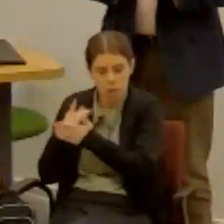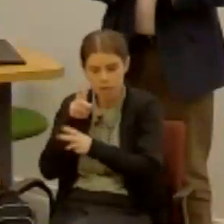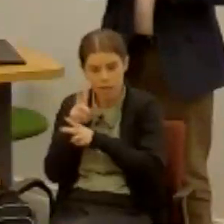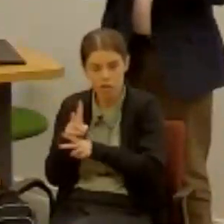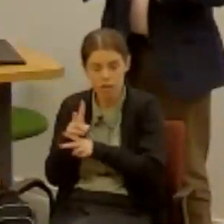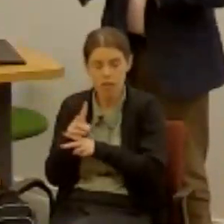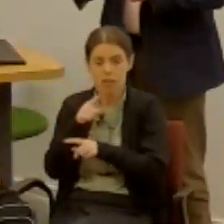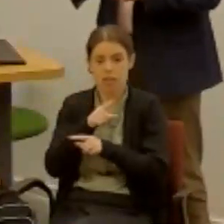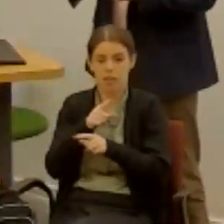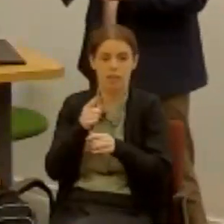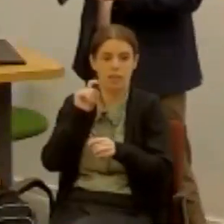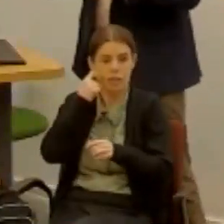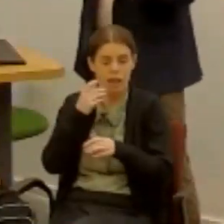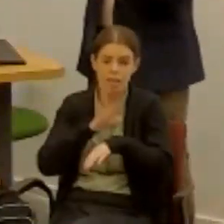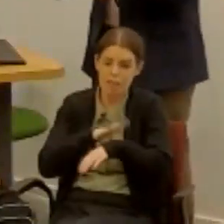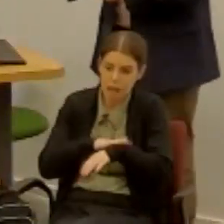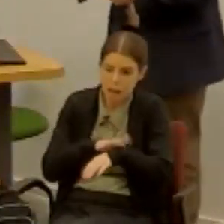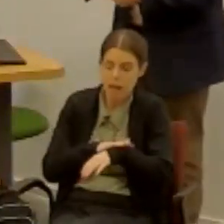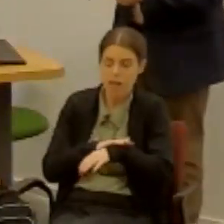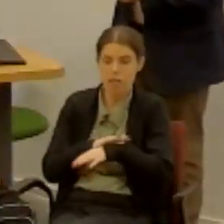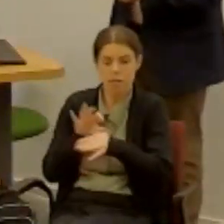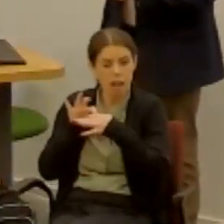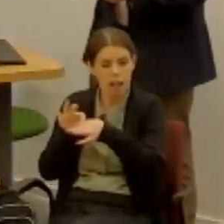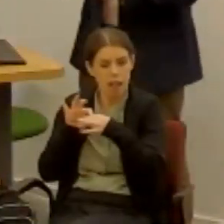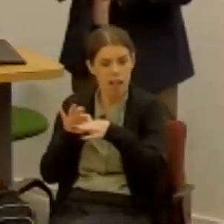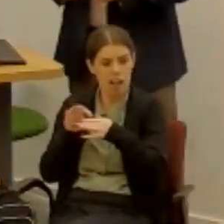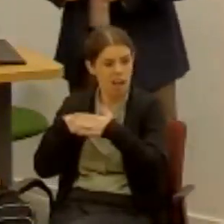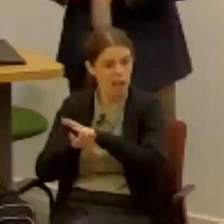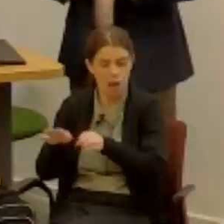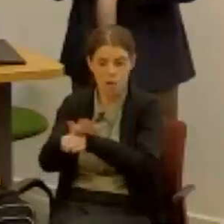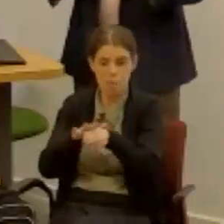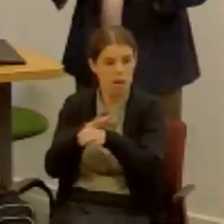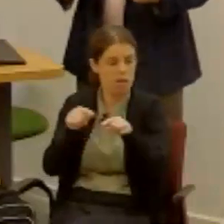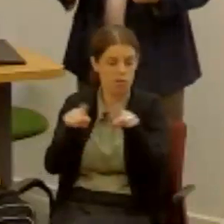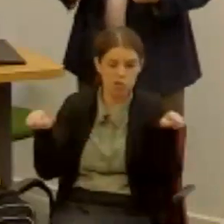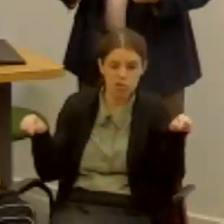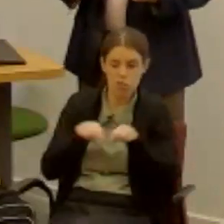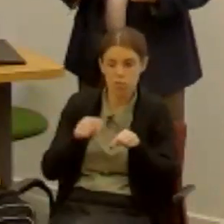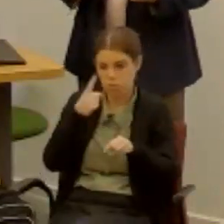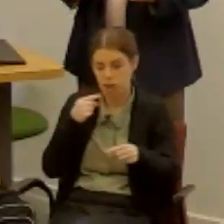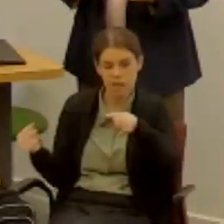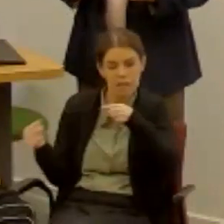and we spend some time looking at it, and then we get together in a place at a room, and we debate it for a couple of days.